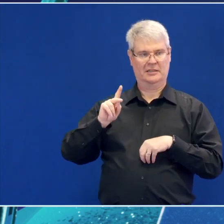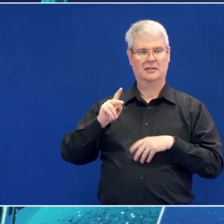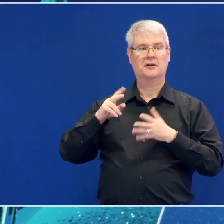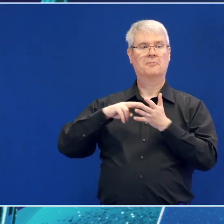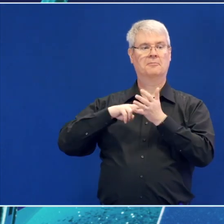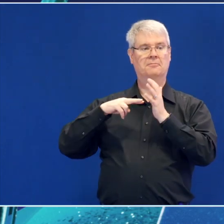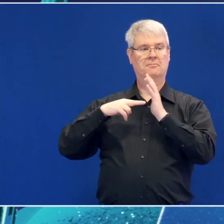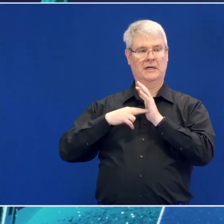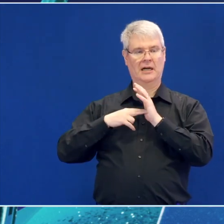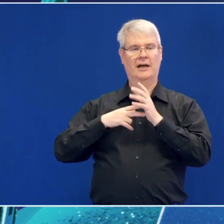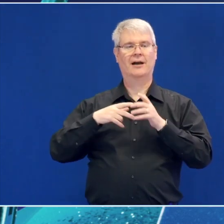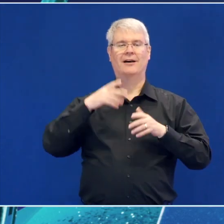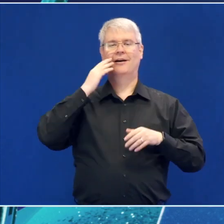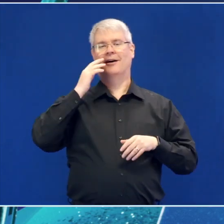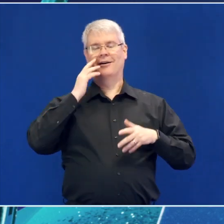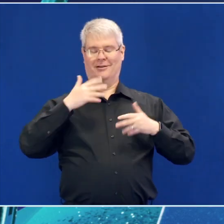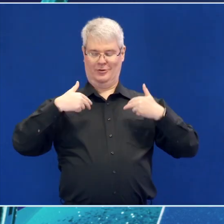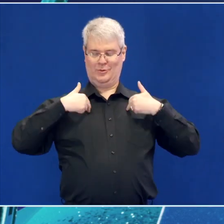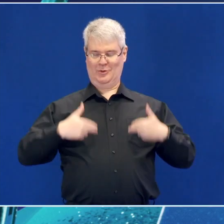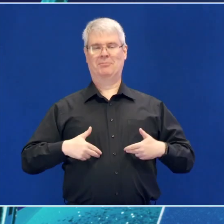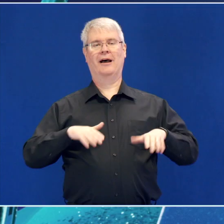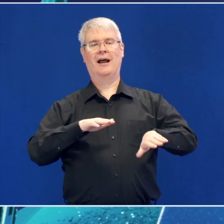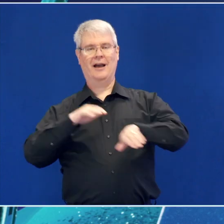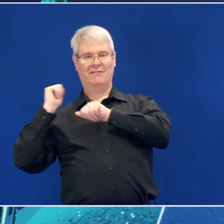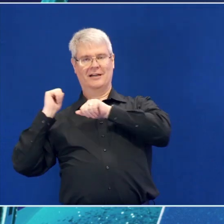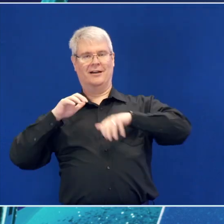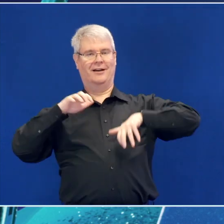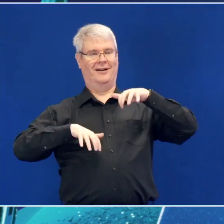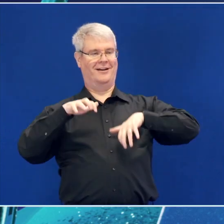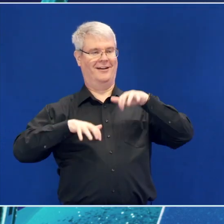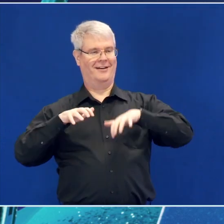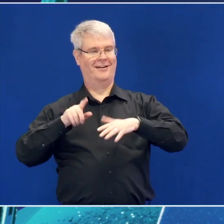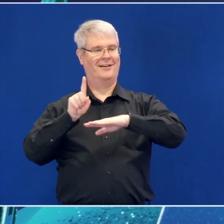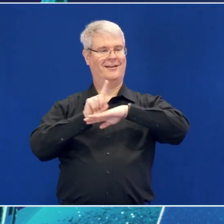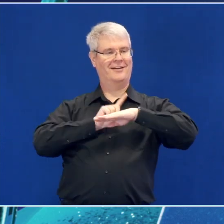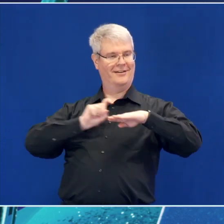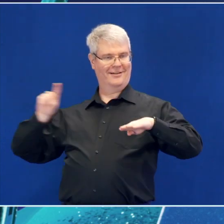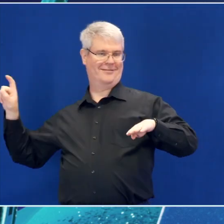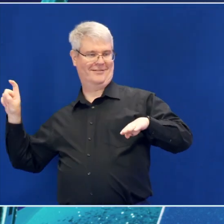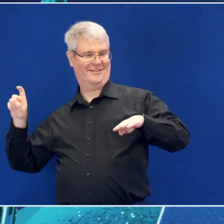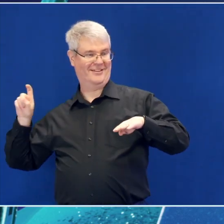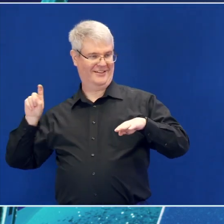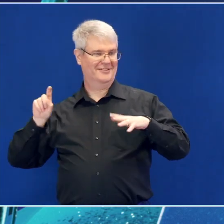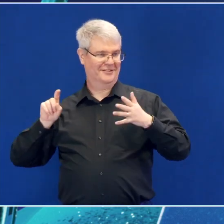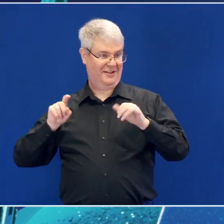So for me it's about how do we insert accessibility,